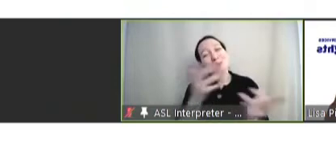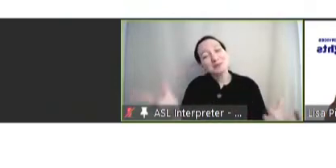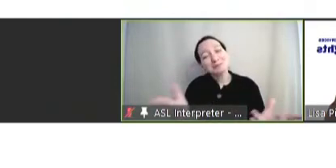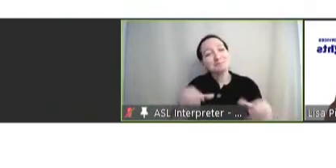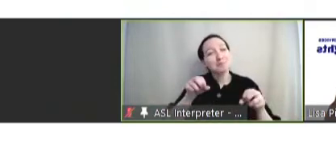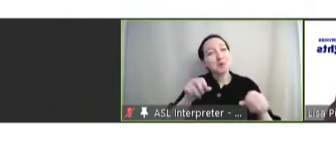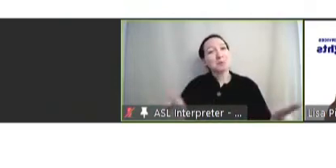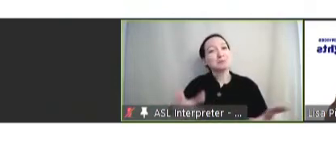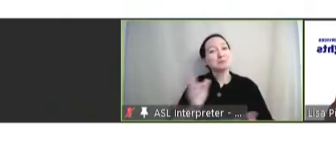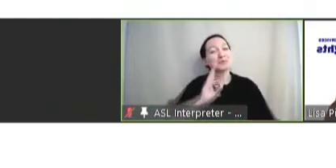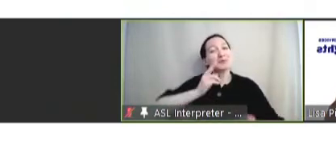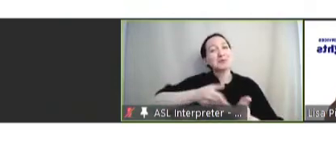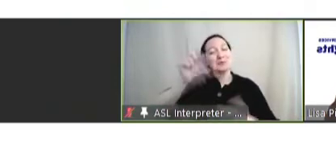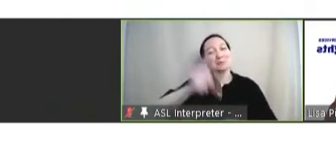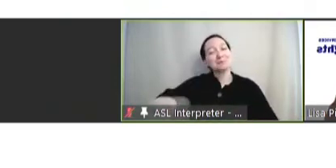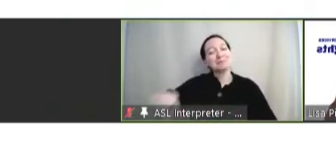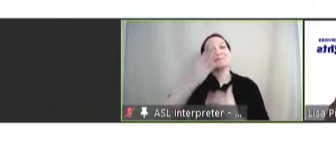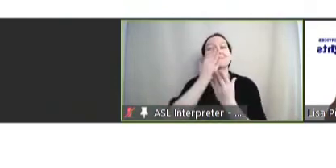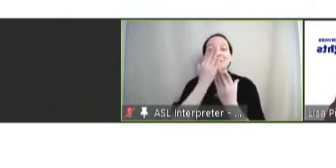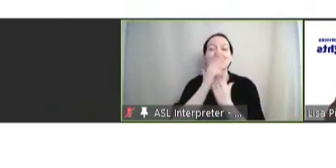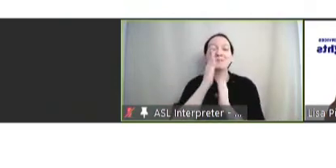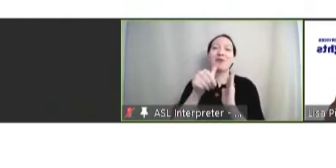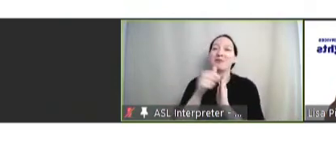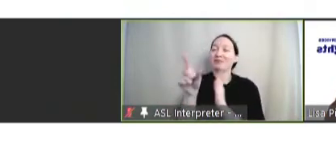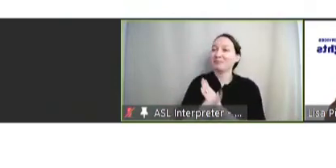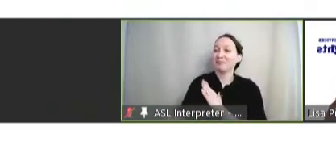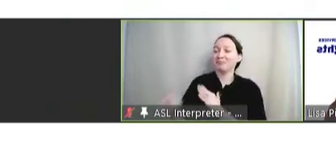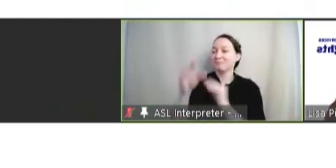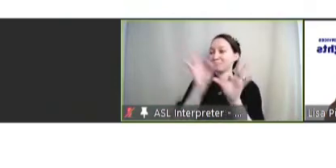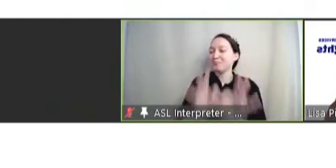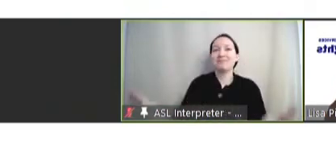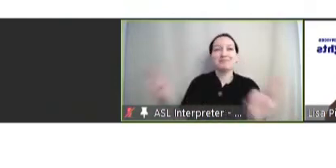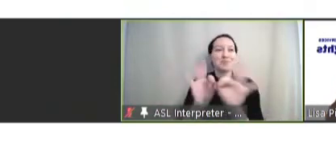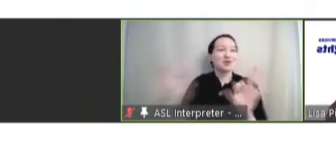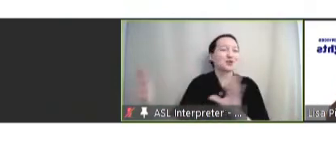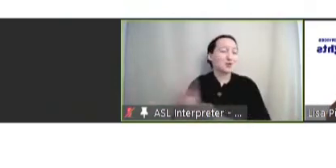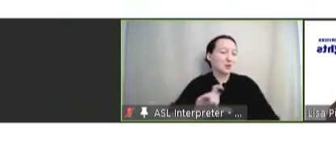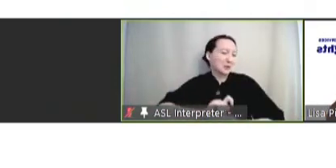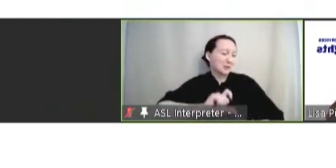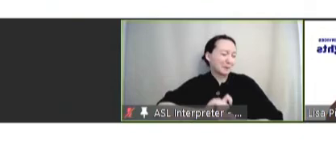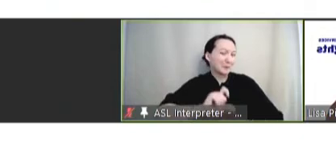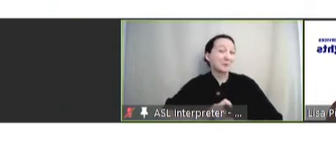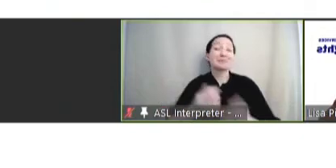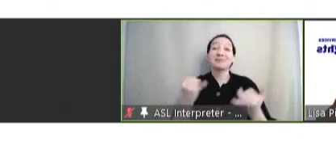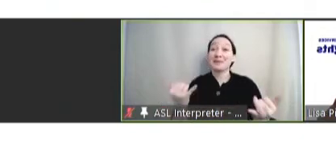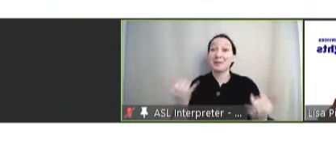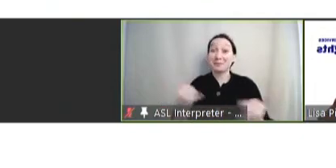to join you. And thank you to all of you for the important work that you do at this time.